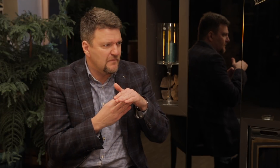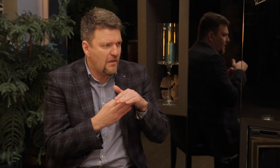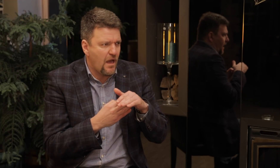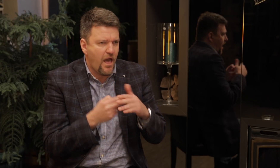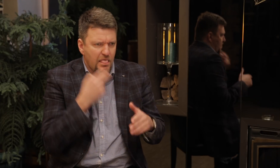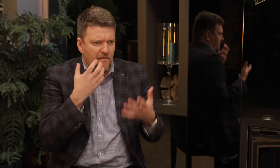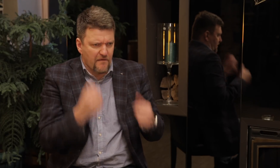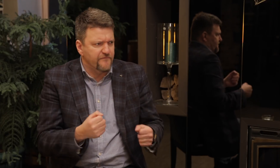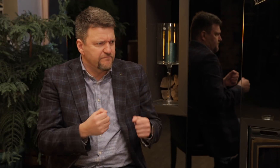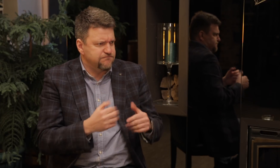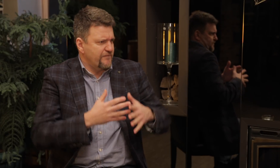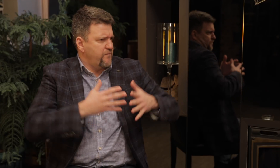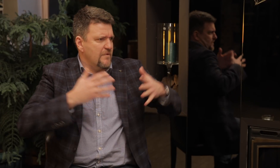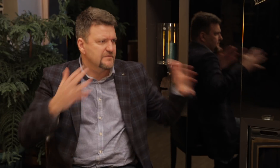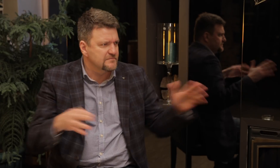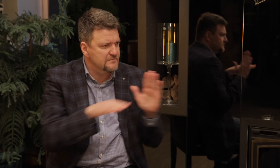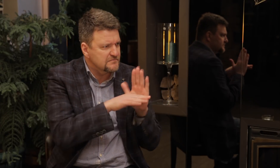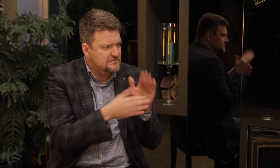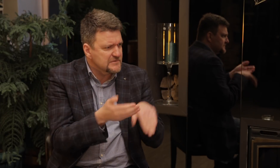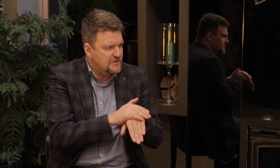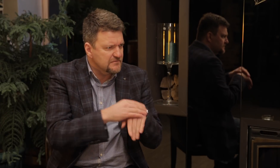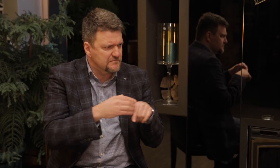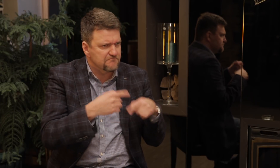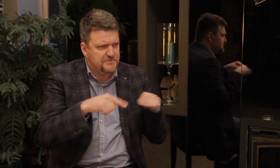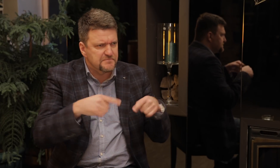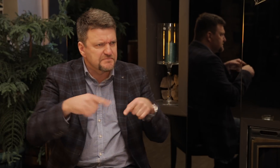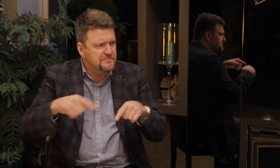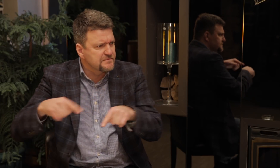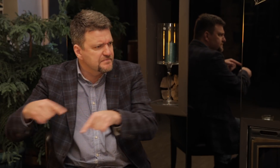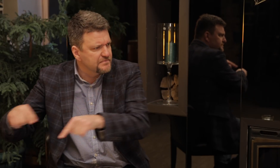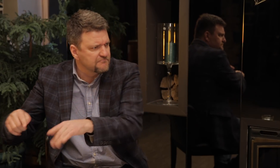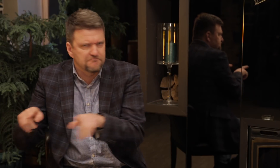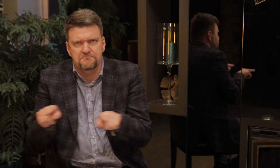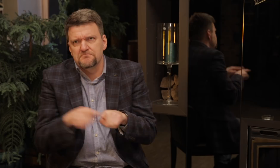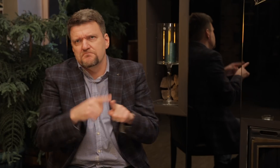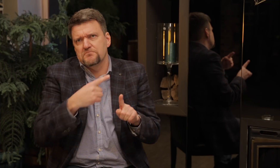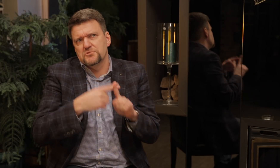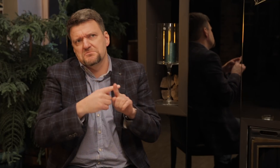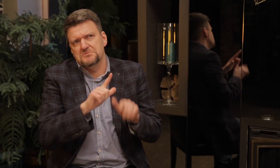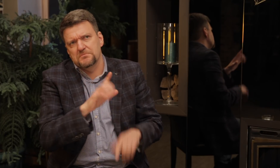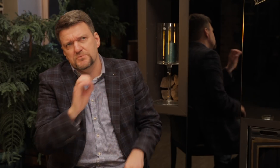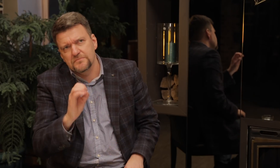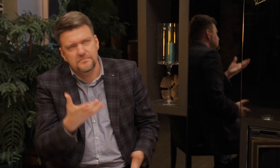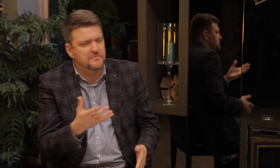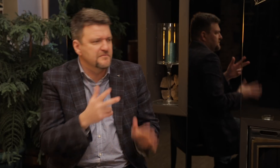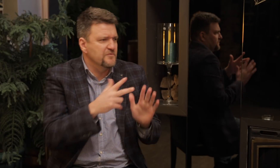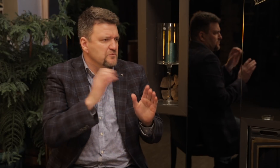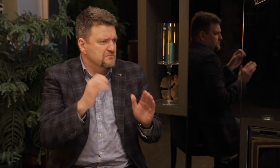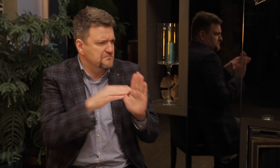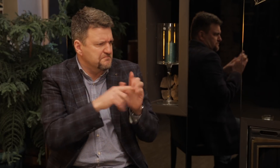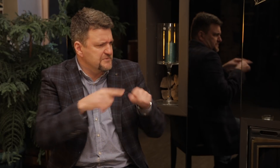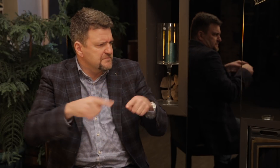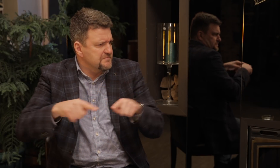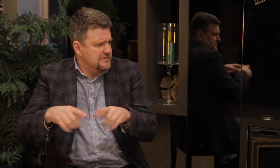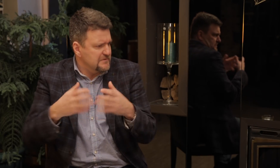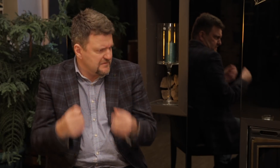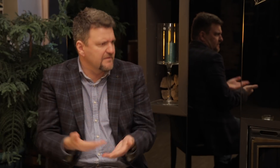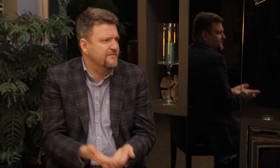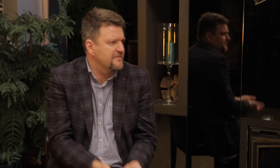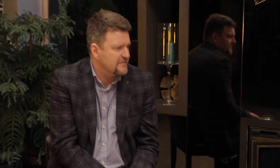and for Deaf Skills, we have a variety of skills, approximately 100-200 different ones.